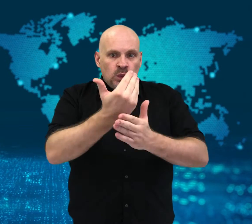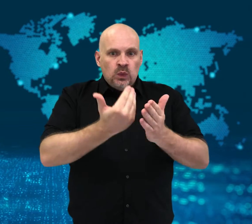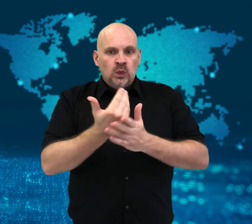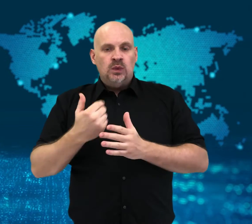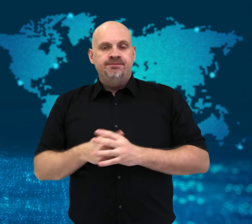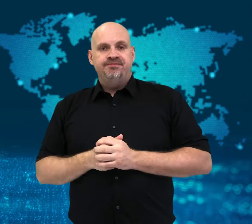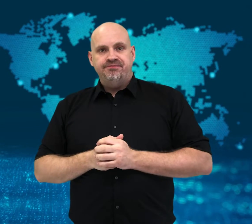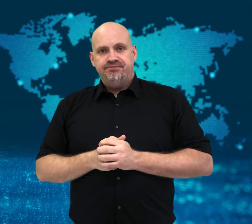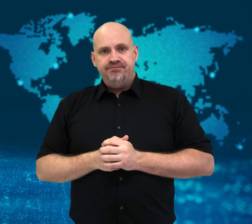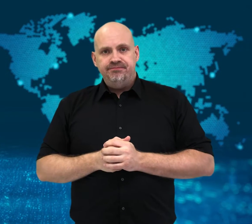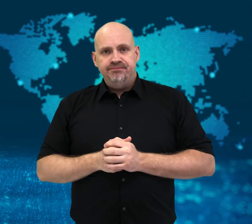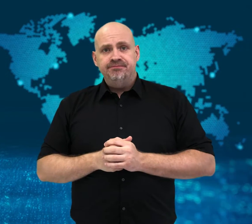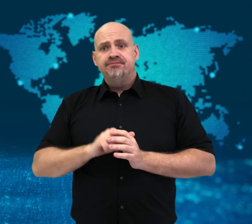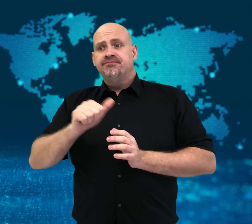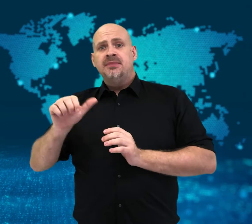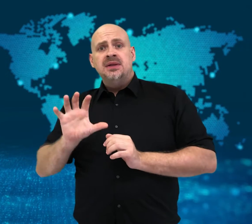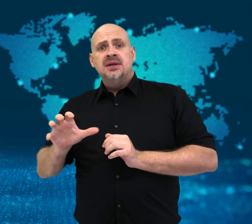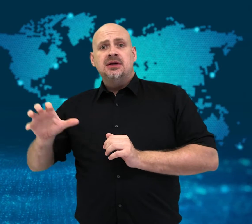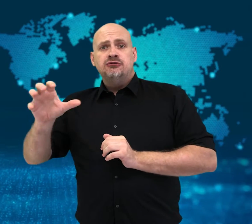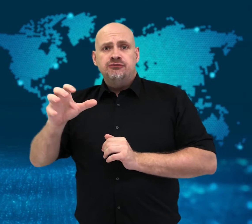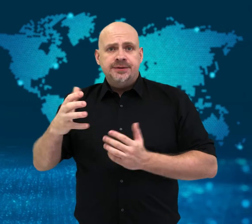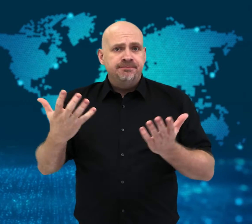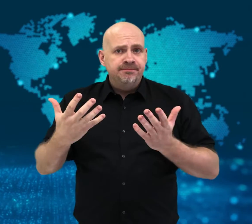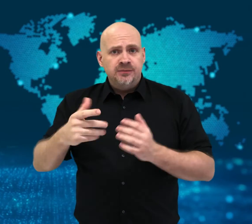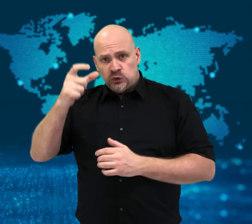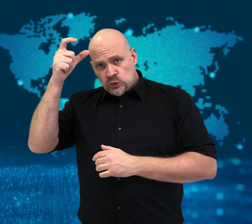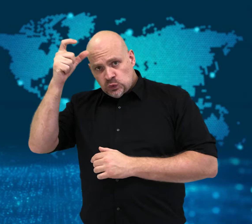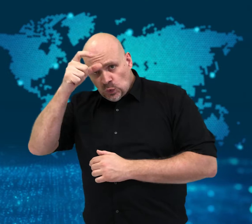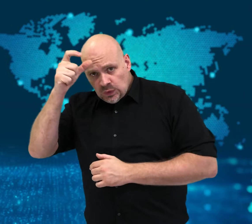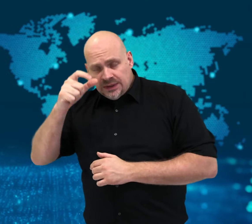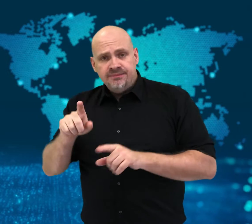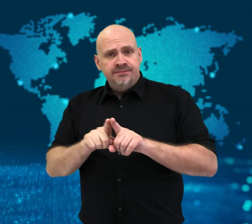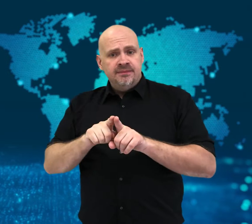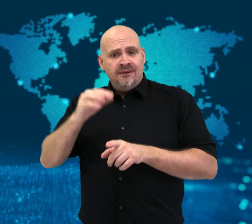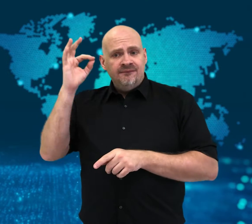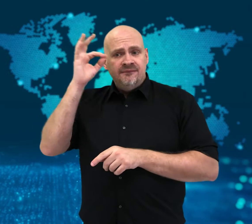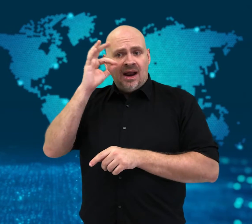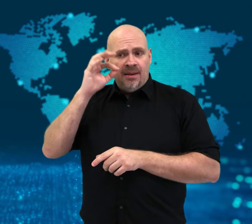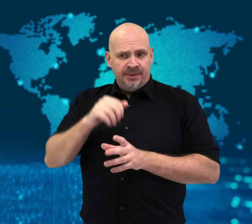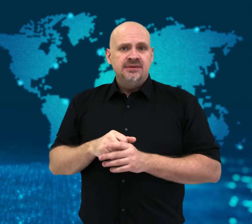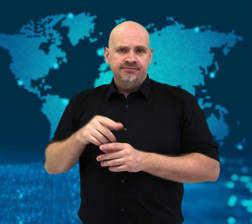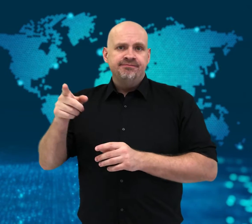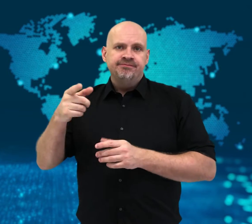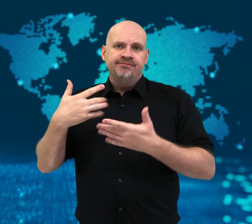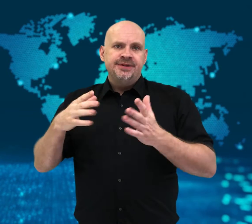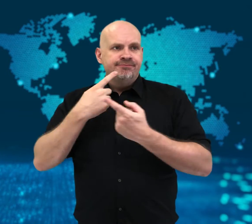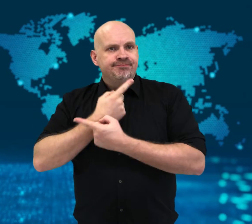Countries including Turkey and the Philippines